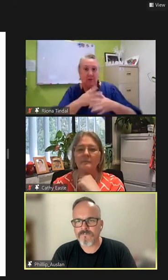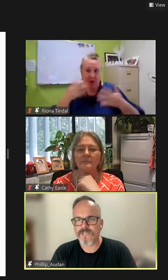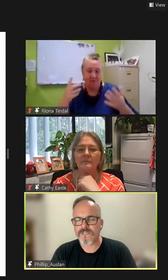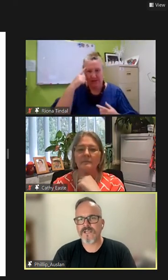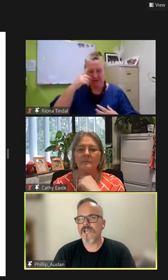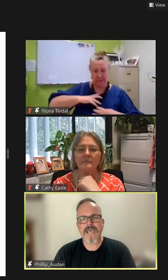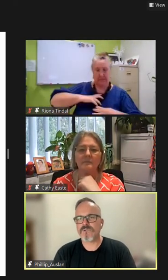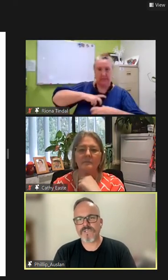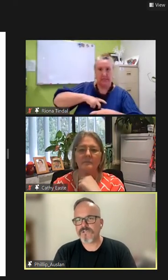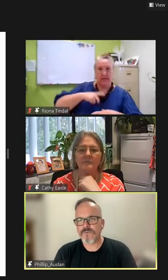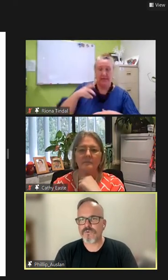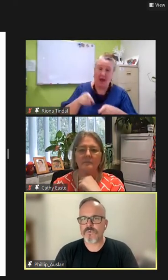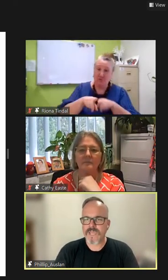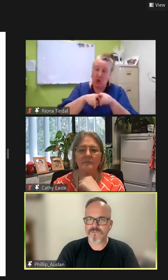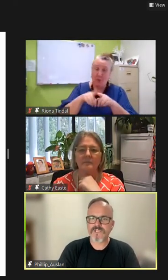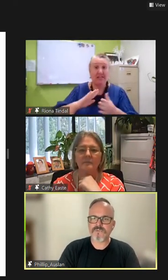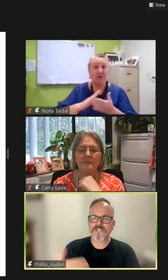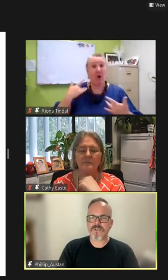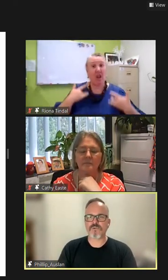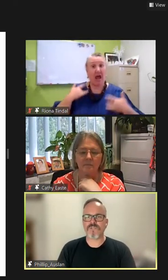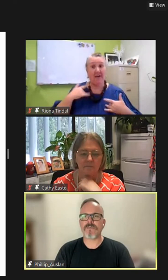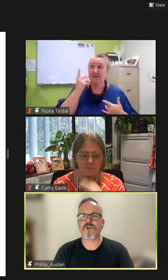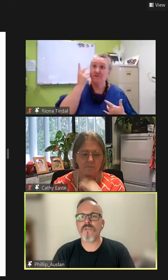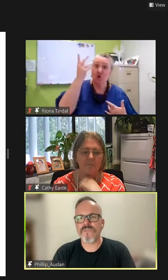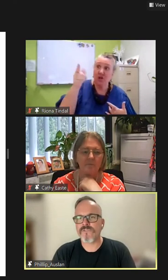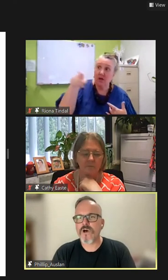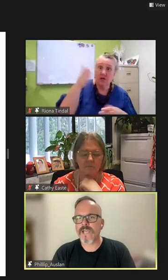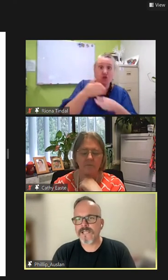pops up that happened with an interpreter or with captions, we need to be able to adapt on the fly.